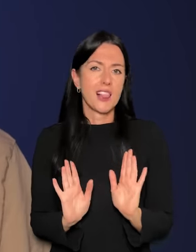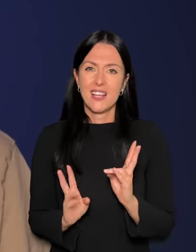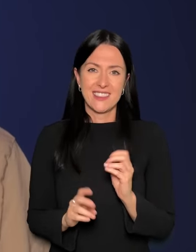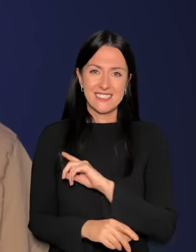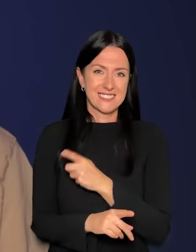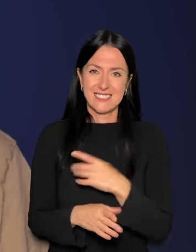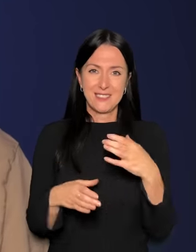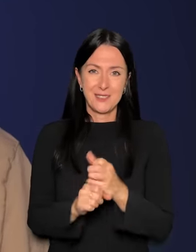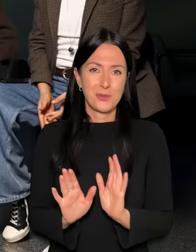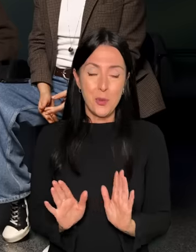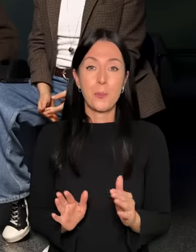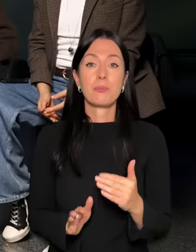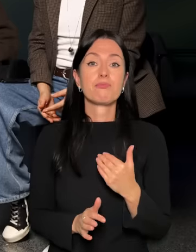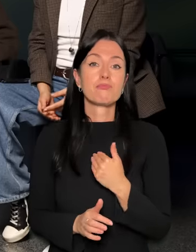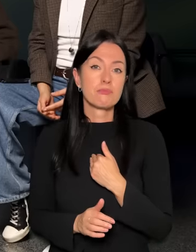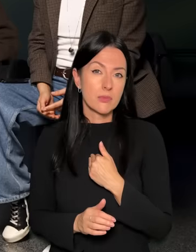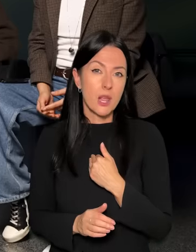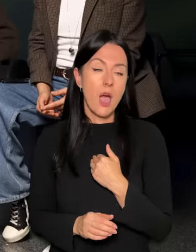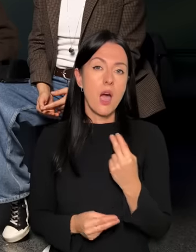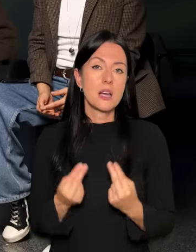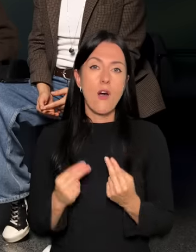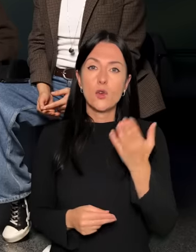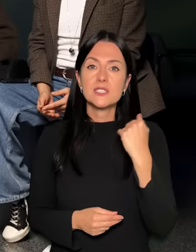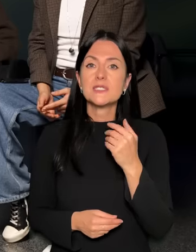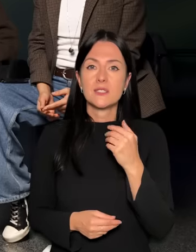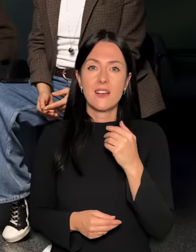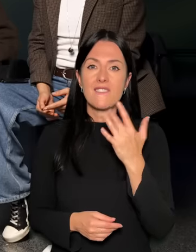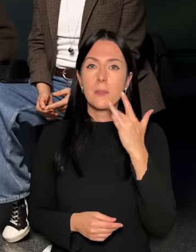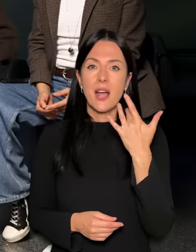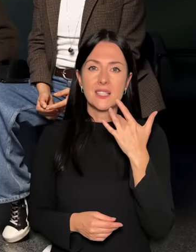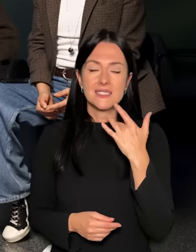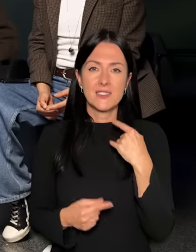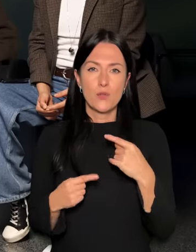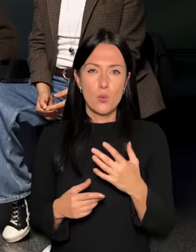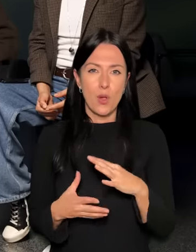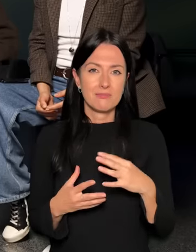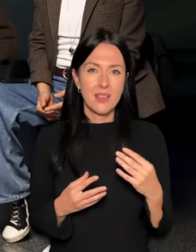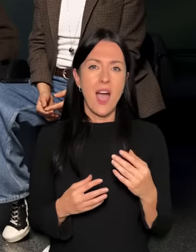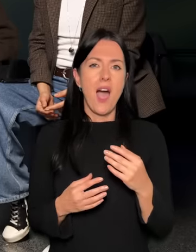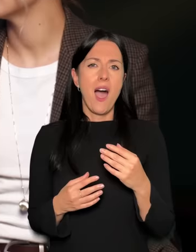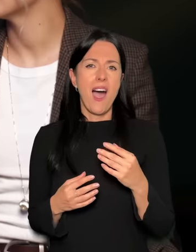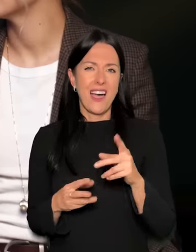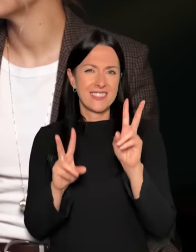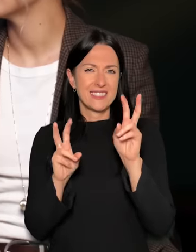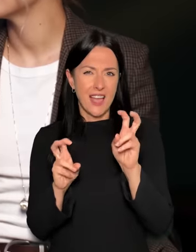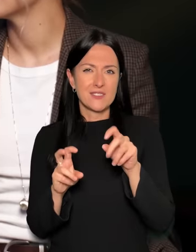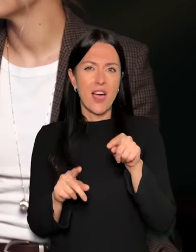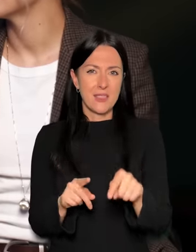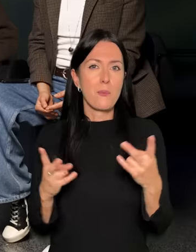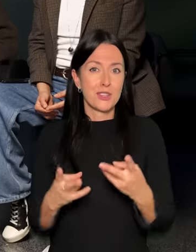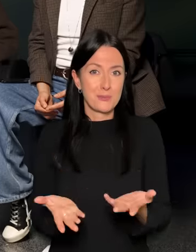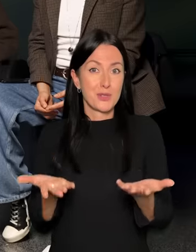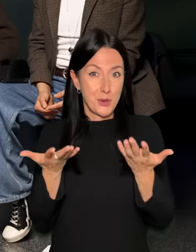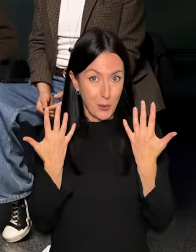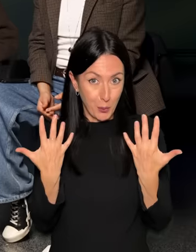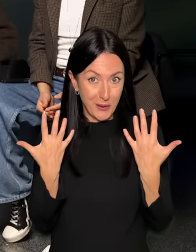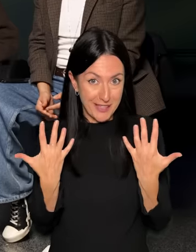but not by much. I used to play American football. Despite the name "football," it requires hands.